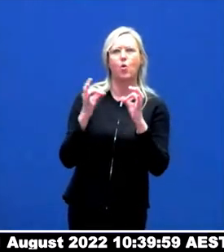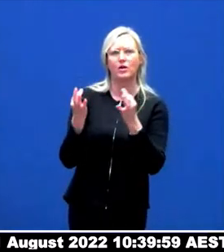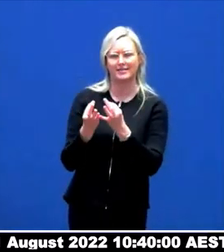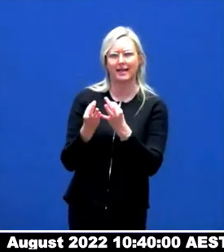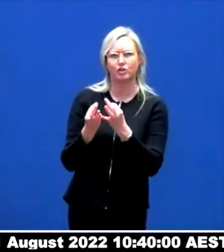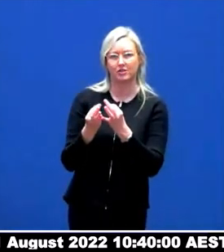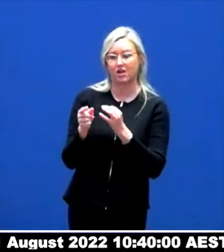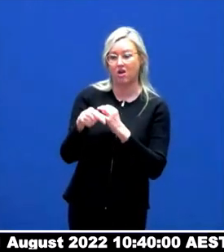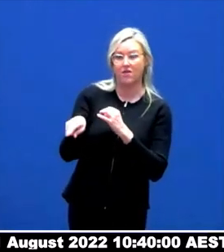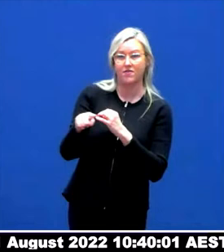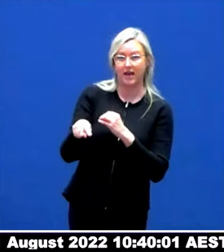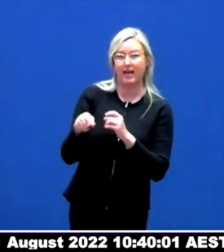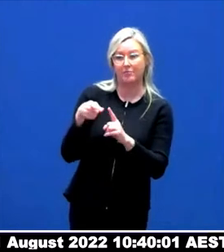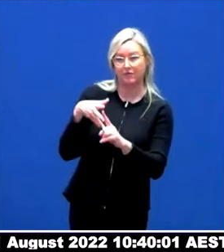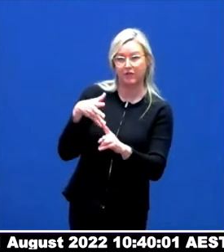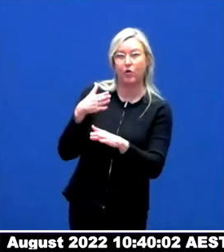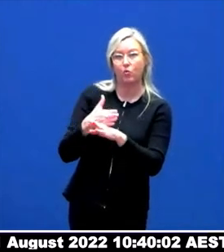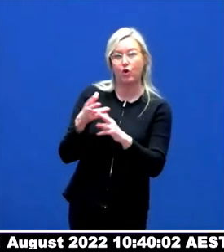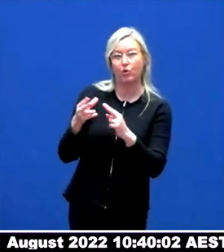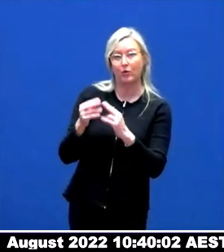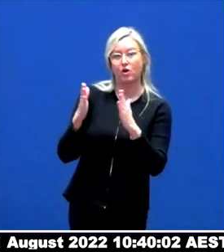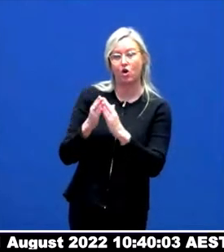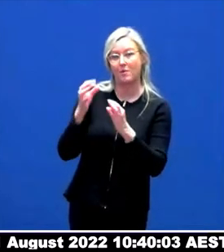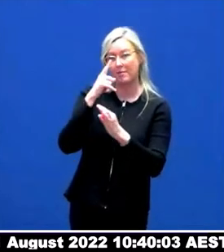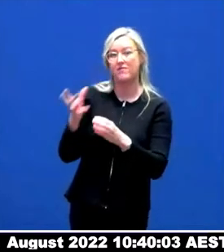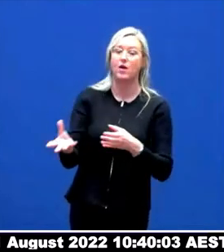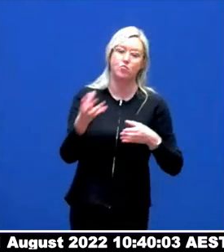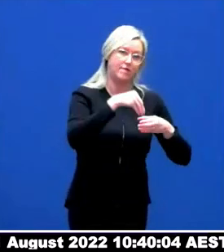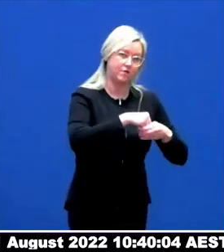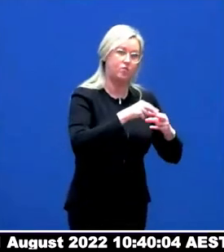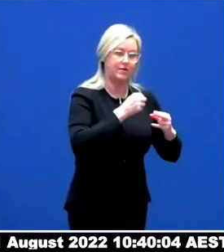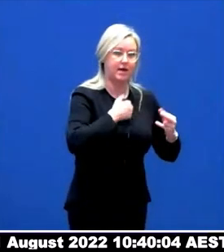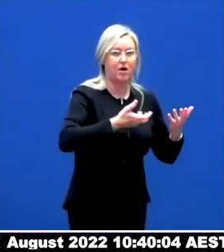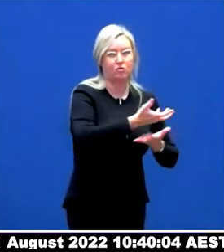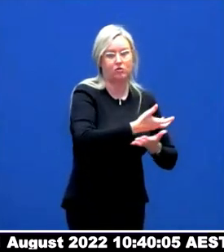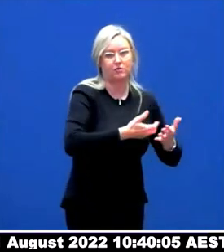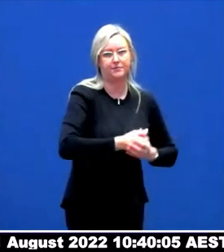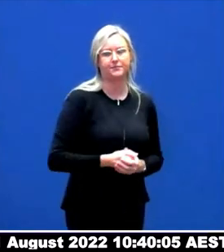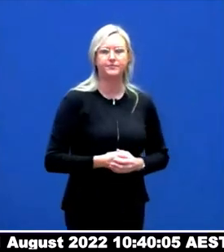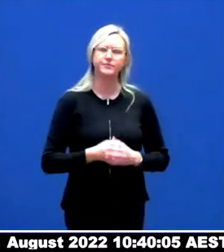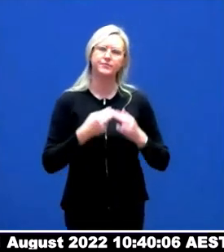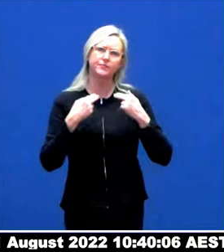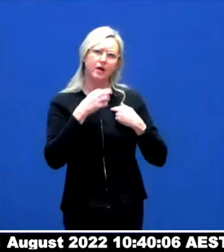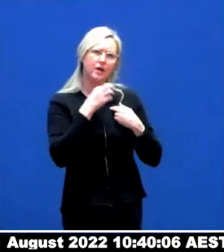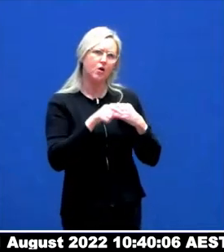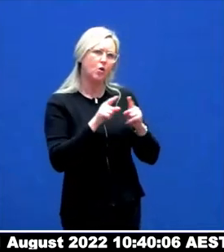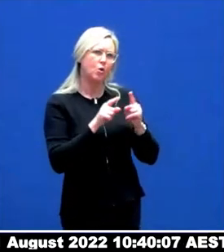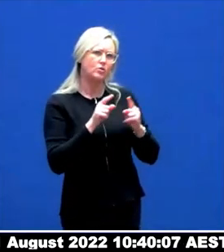who - who specifically represent people who are homeless. There was also a Parliamentary Committee looking at - doing an Inquiry into